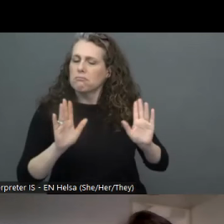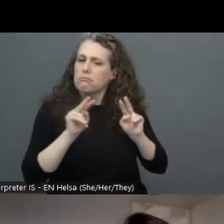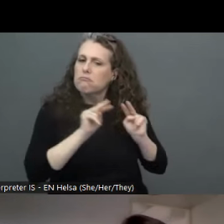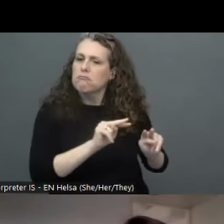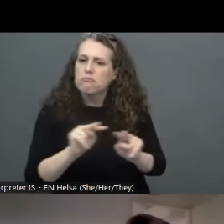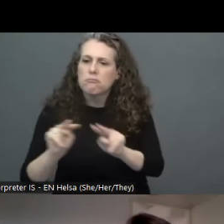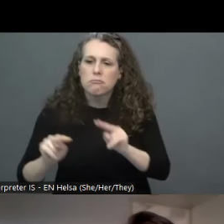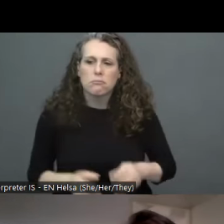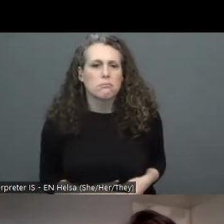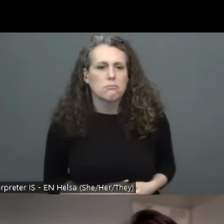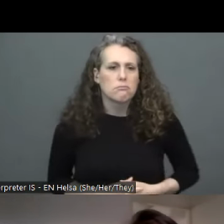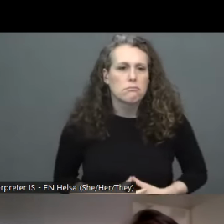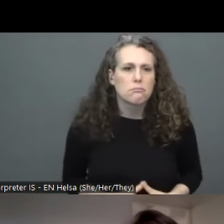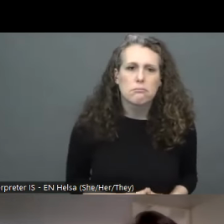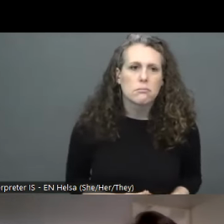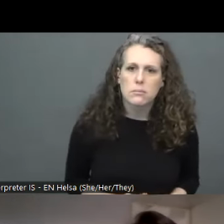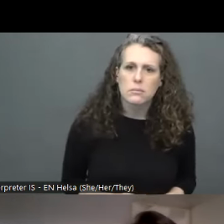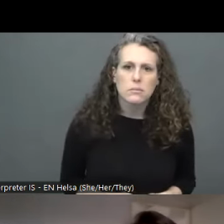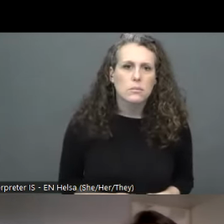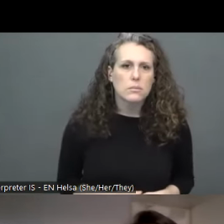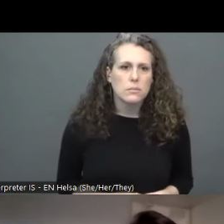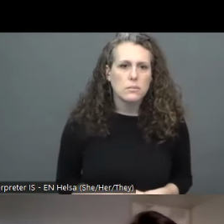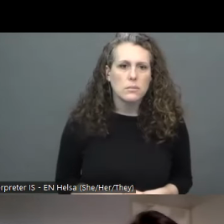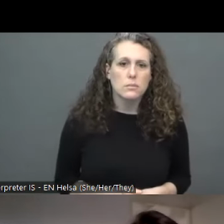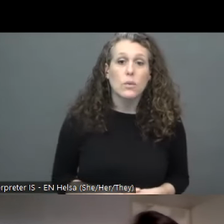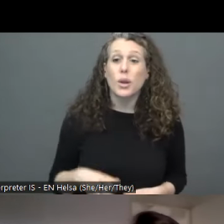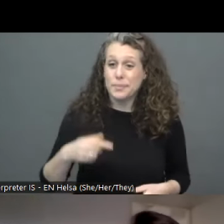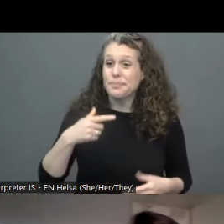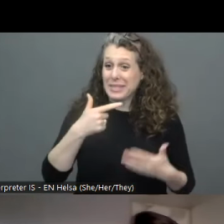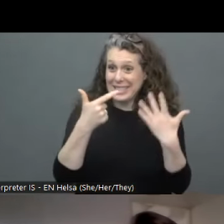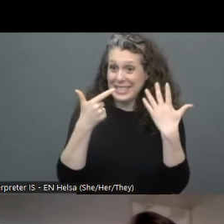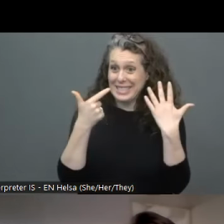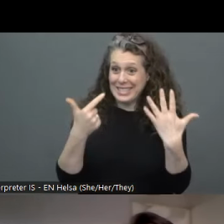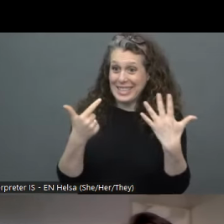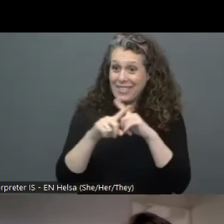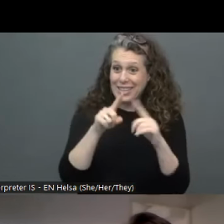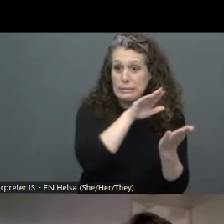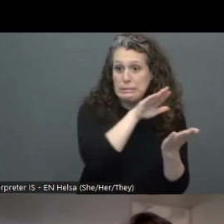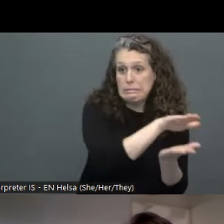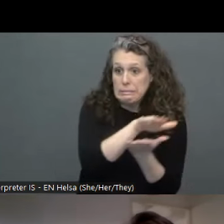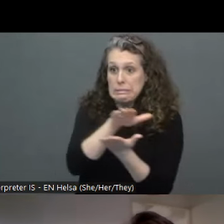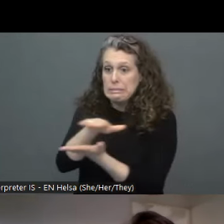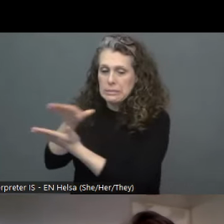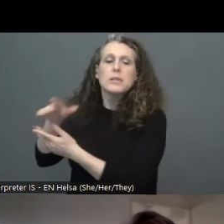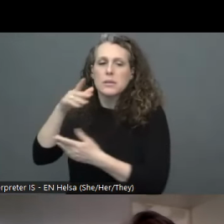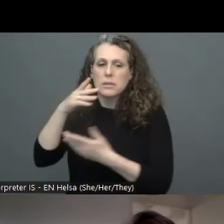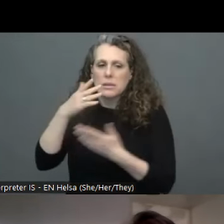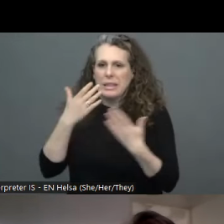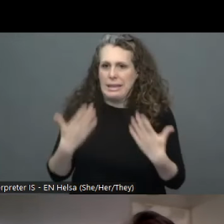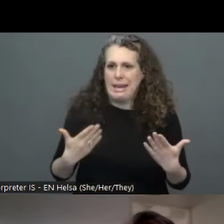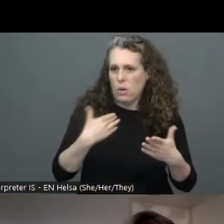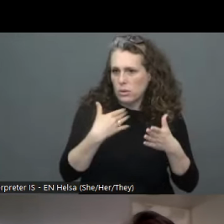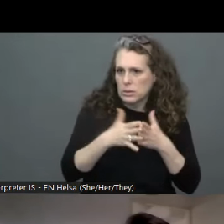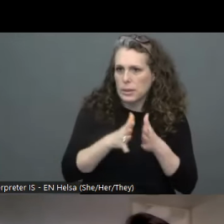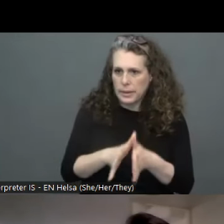I run quickly through the seven modules, being mindful of time. They kind of span